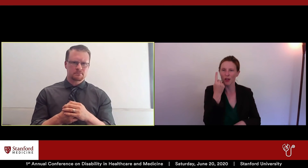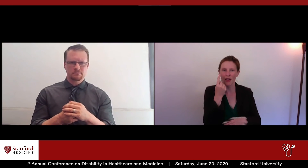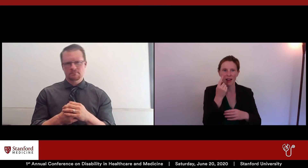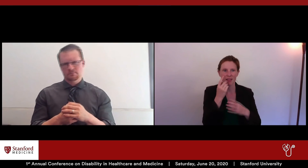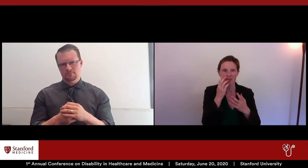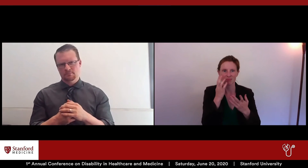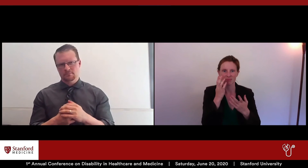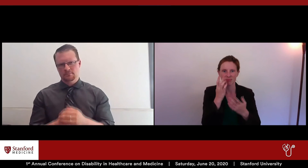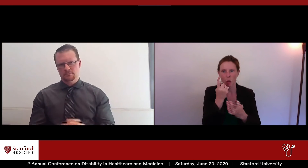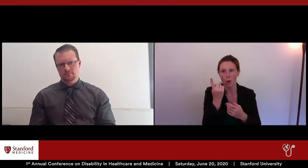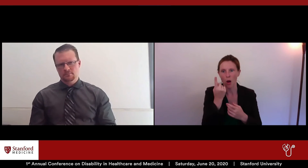Well that makes me wonder